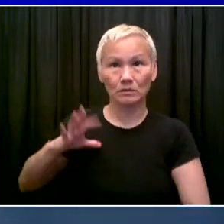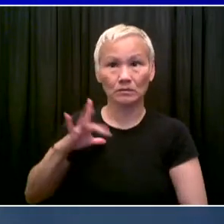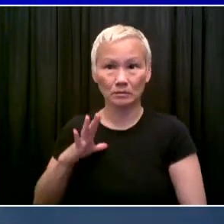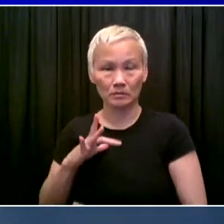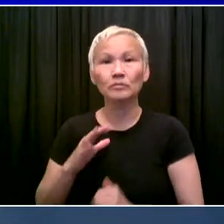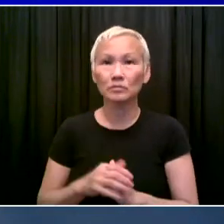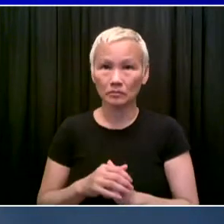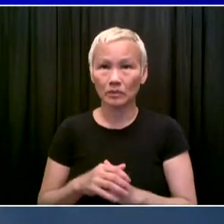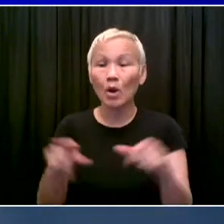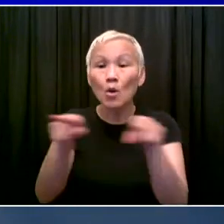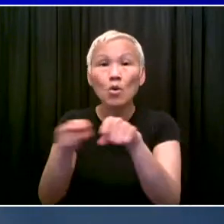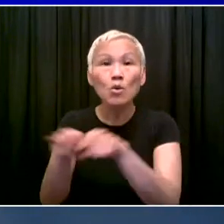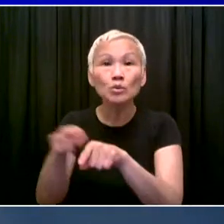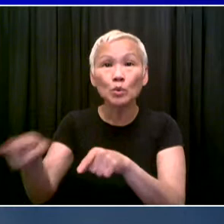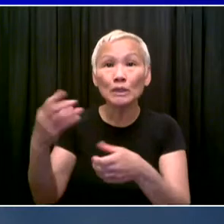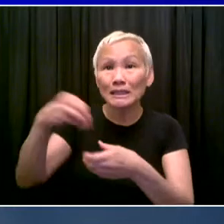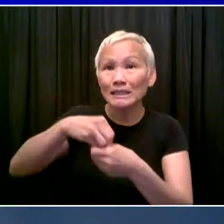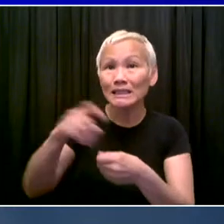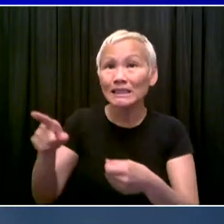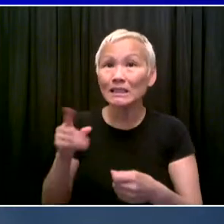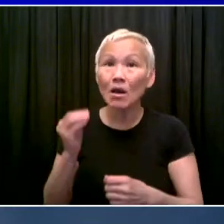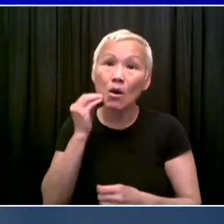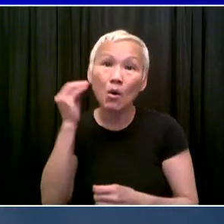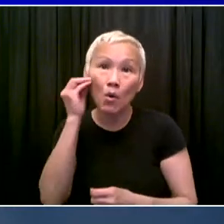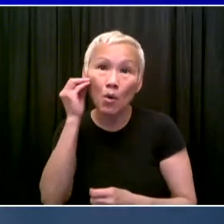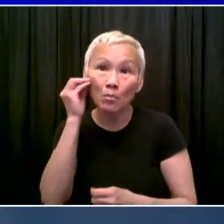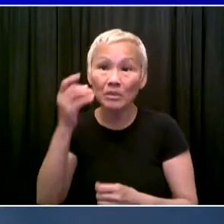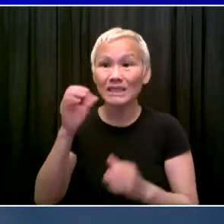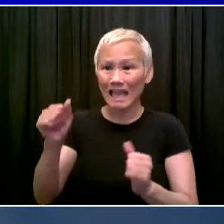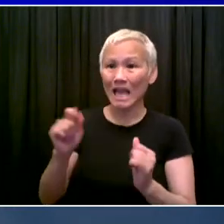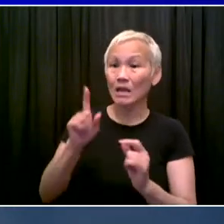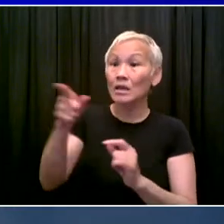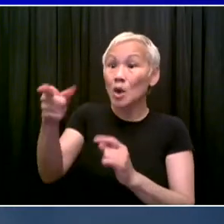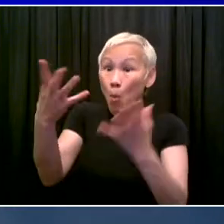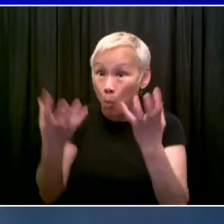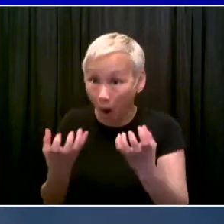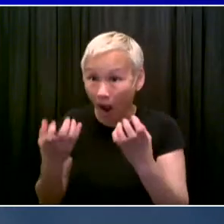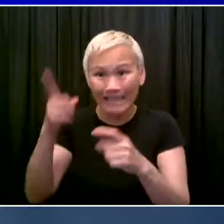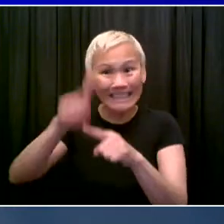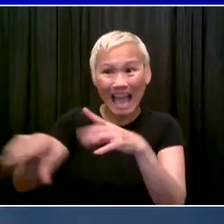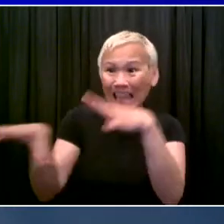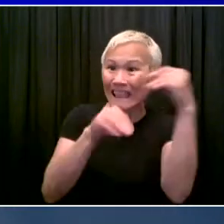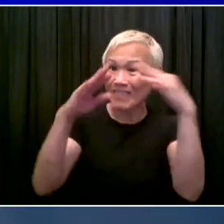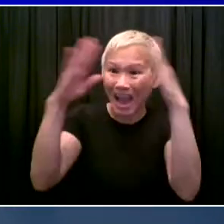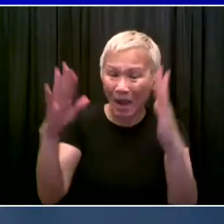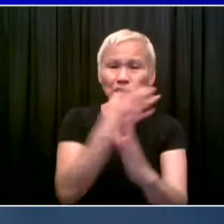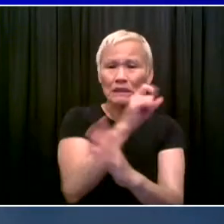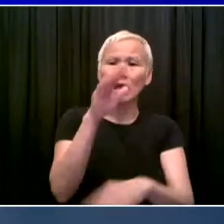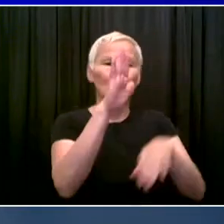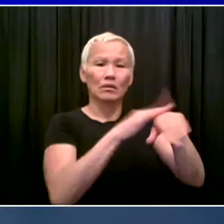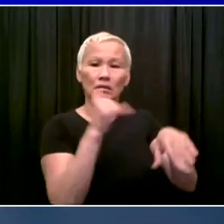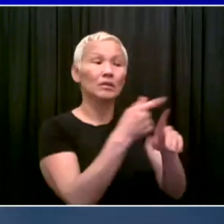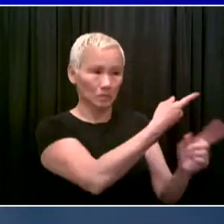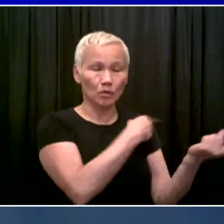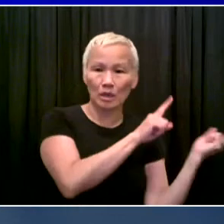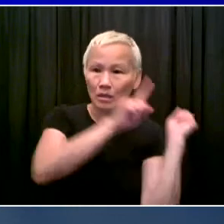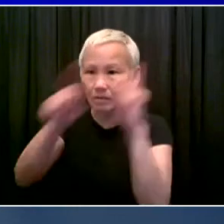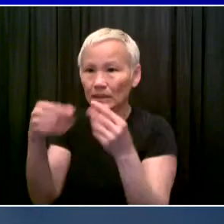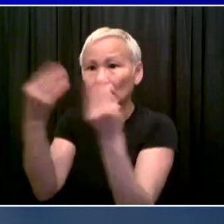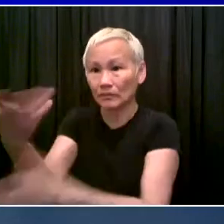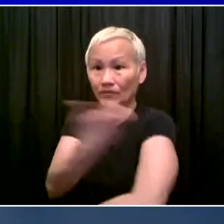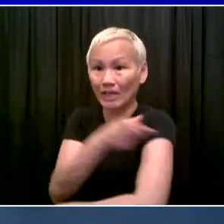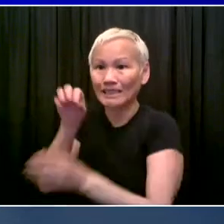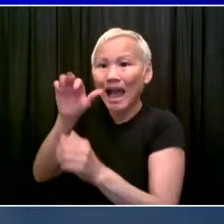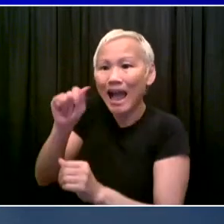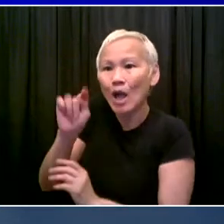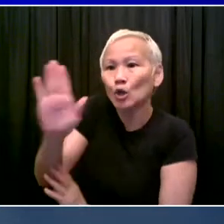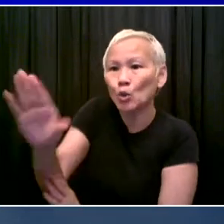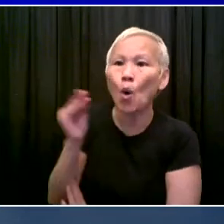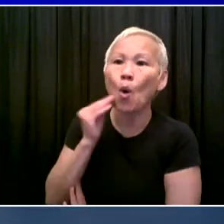REFERRAL BONUS,